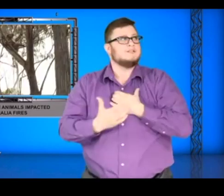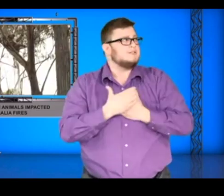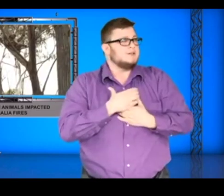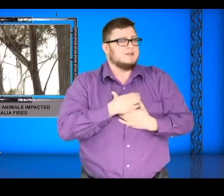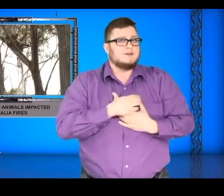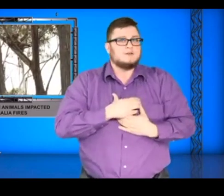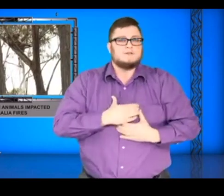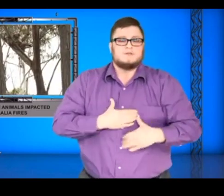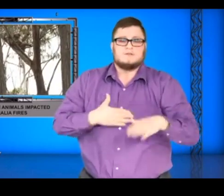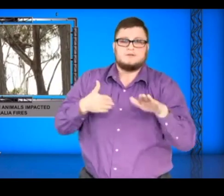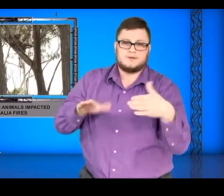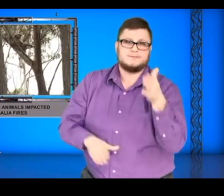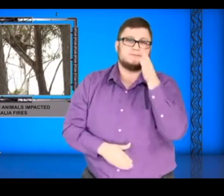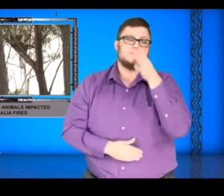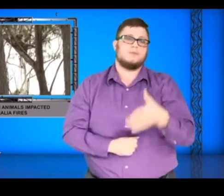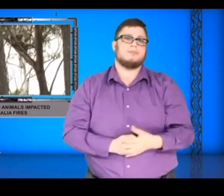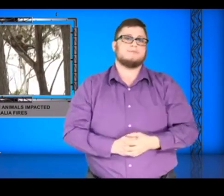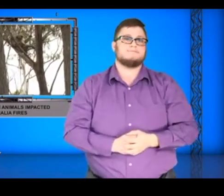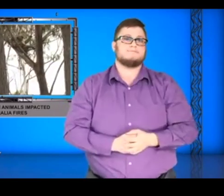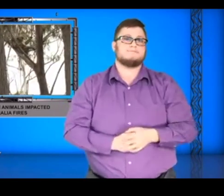slowly kill many more animals.